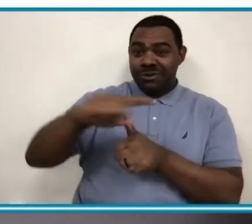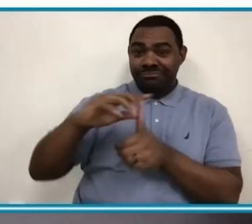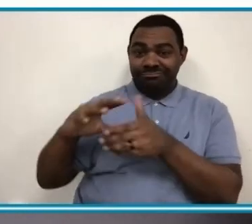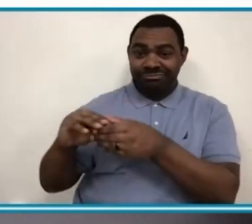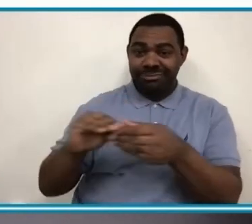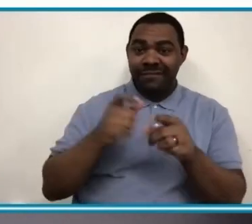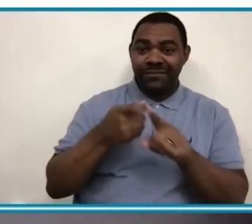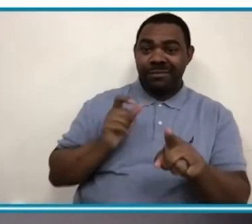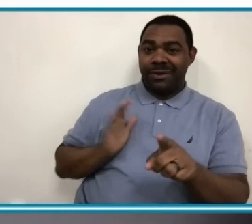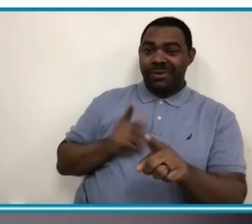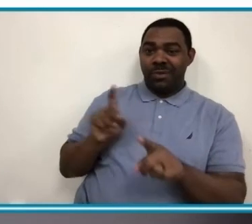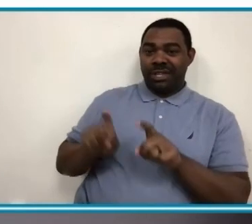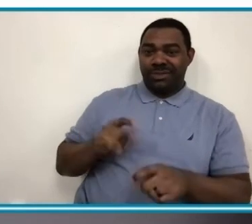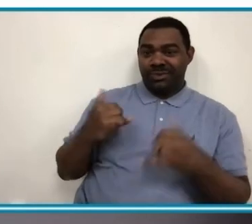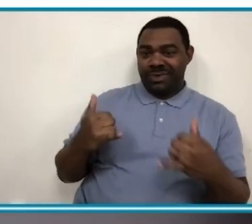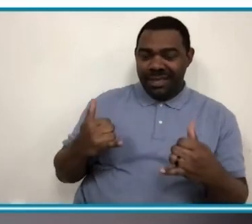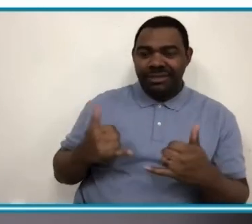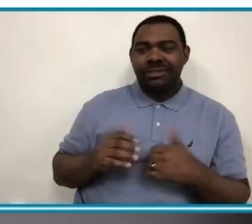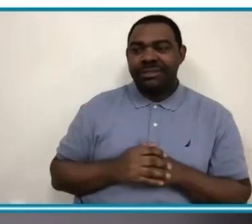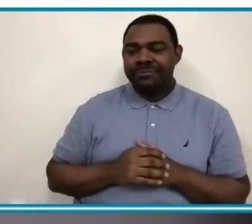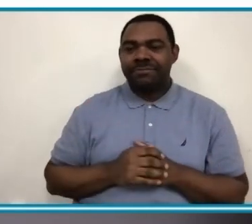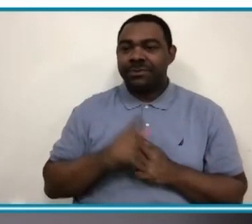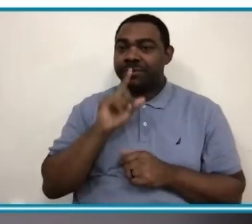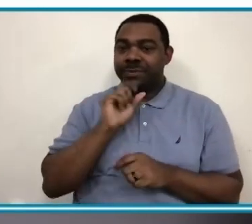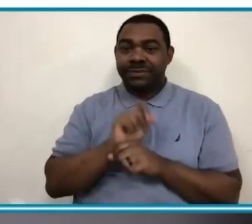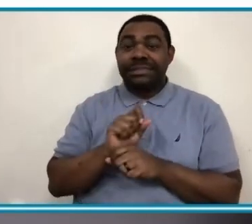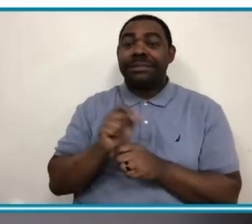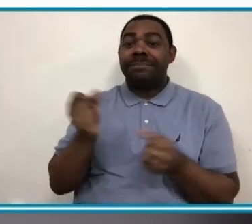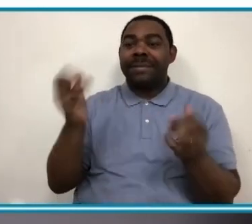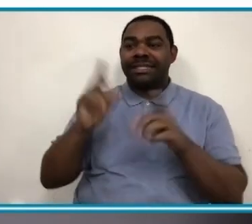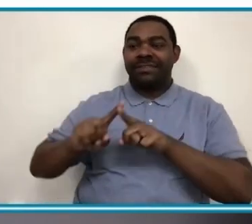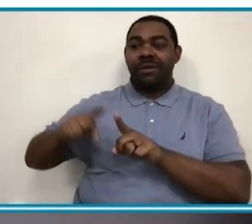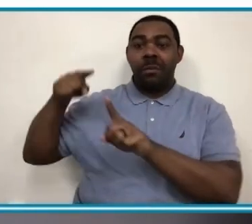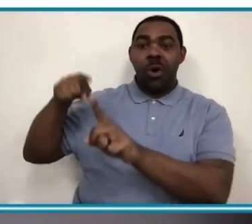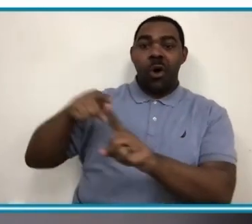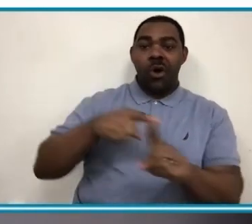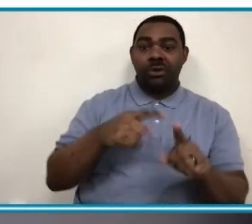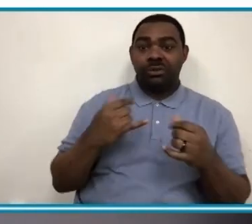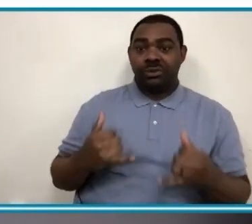And indeed many of the points that you've made here are reflected in a lot of our documents